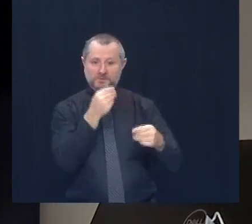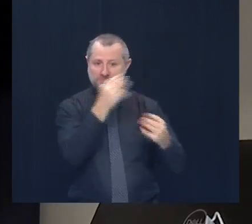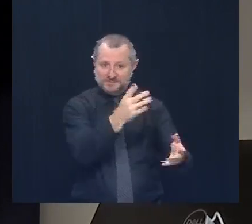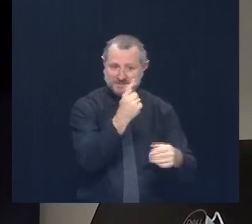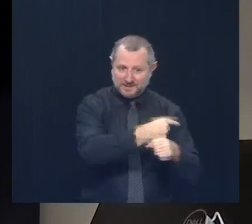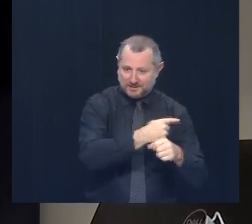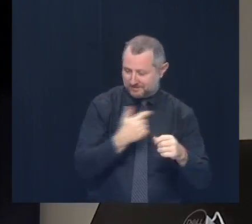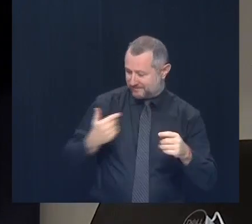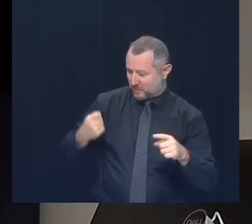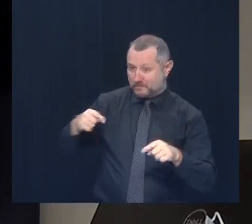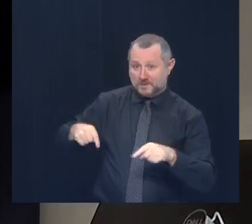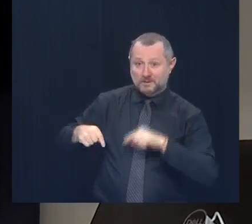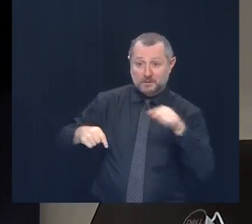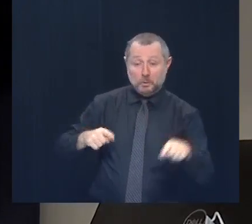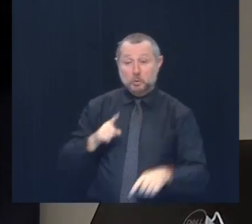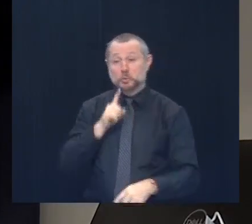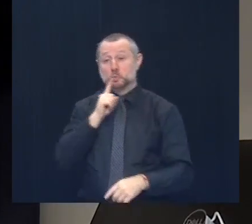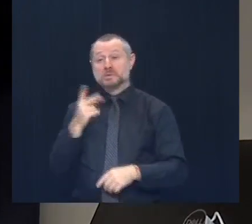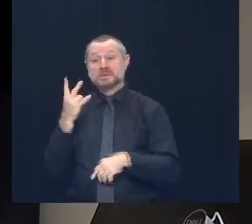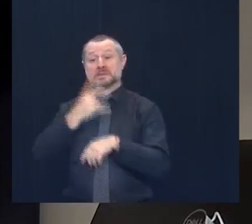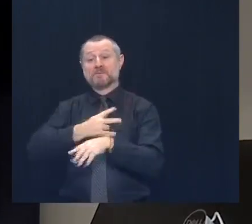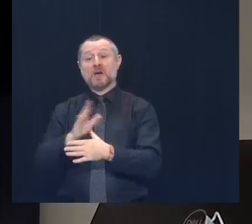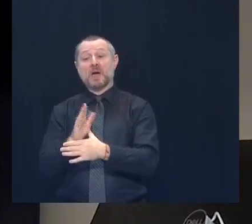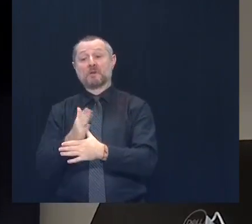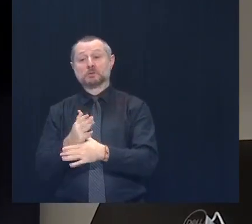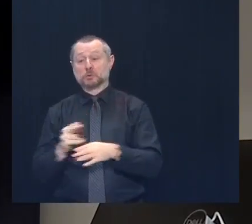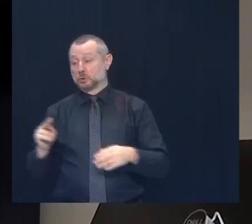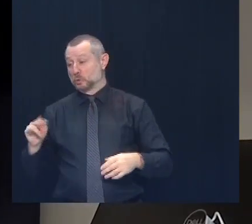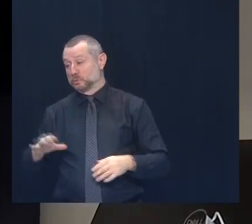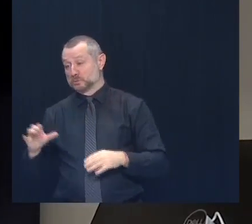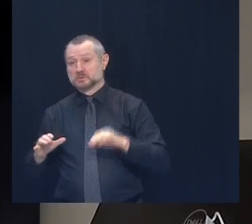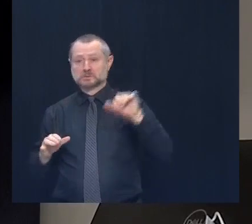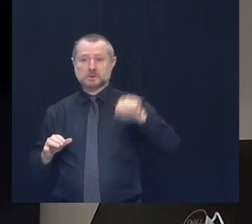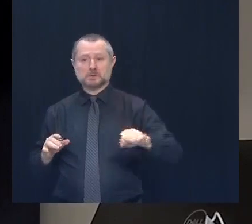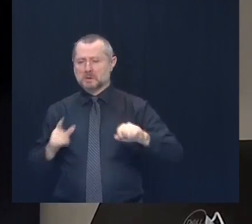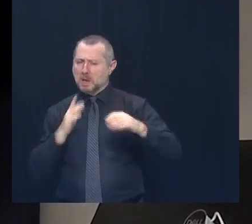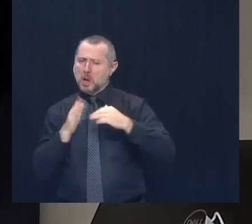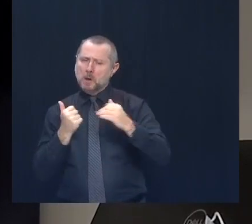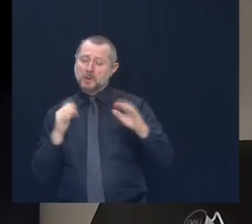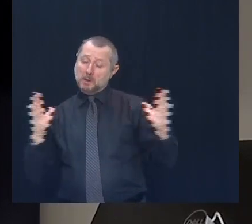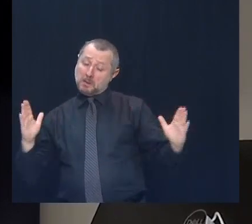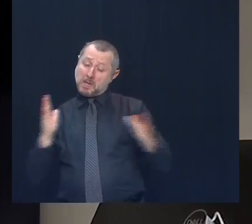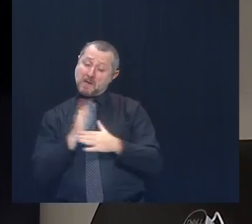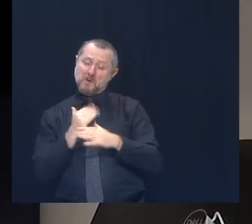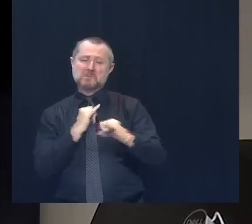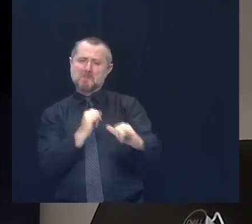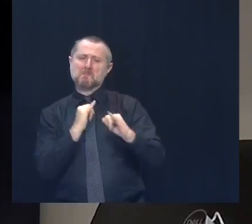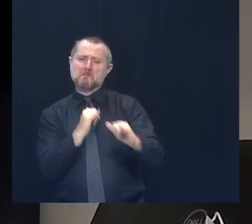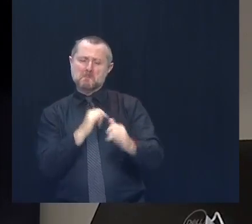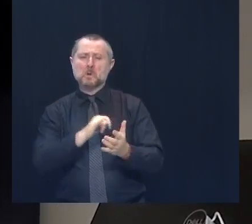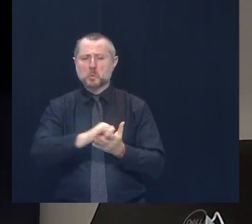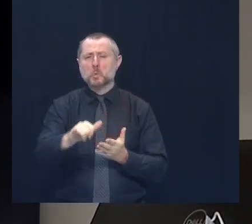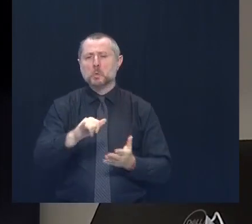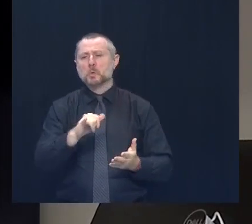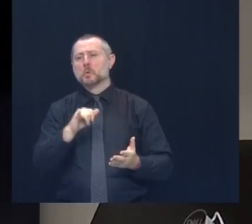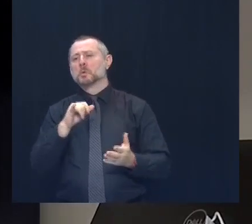DOES IT AND THE CITY. THE FIRST IS THE SPECIMENxDr COLLECTION DAY. WHEN YOU DO IT ON THE SEVEN-DAY